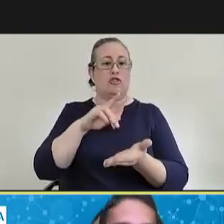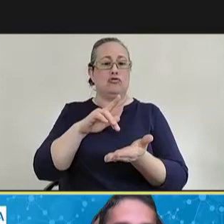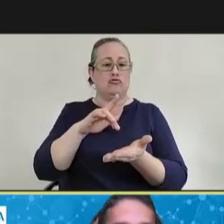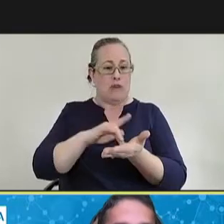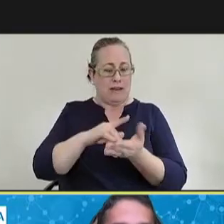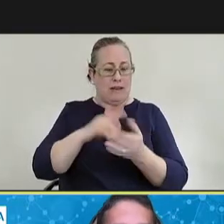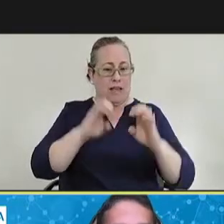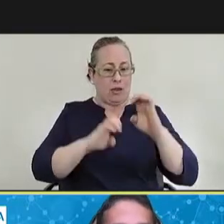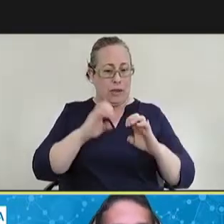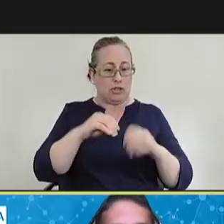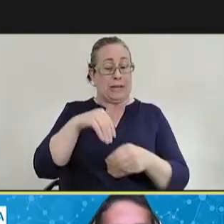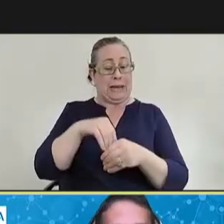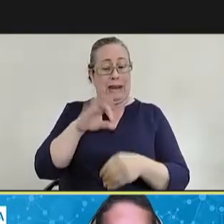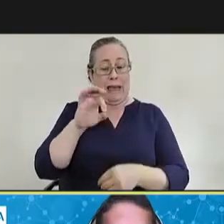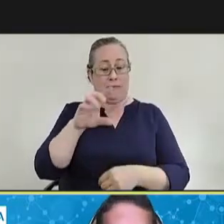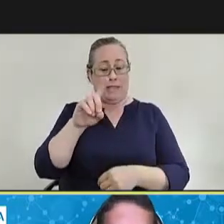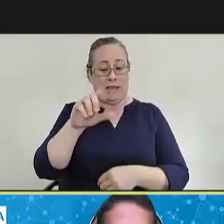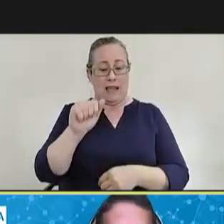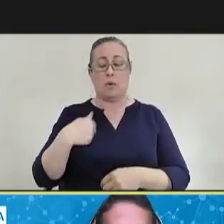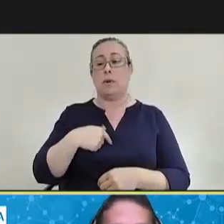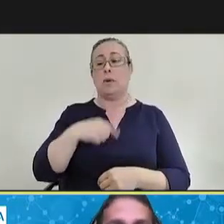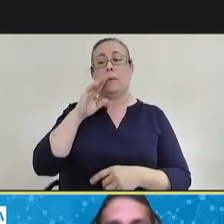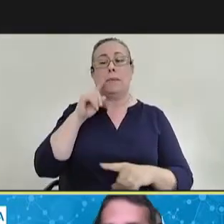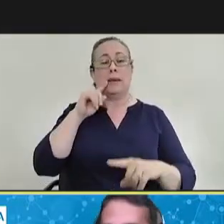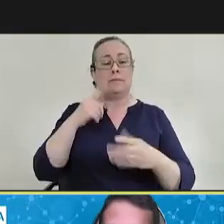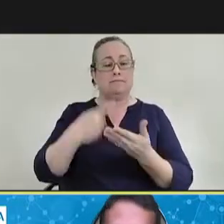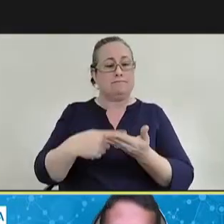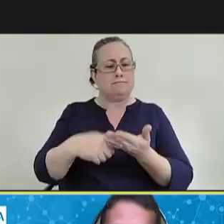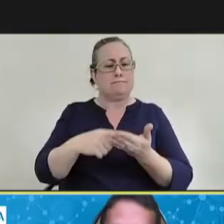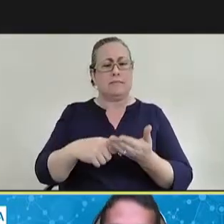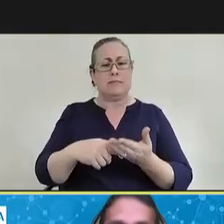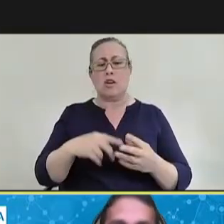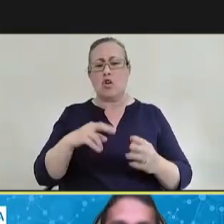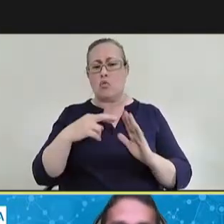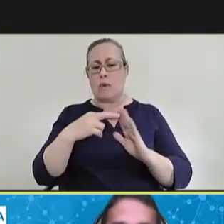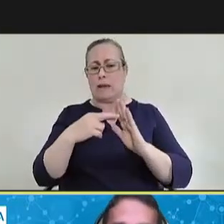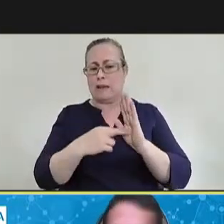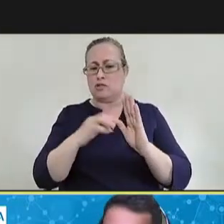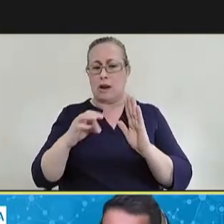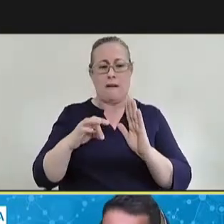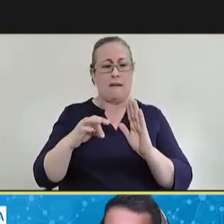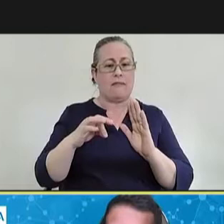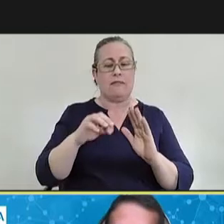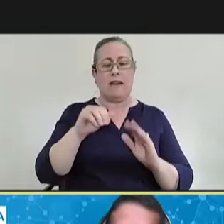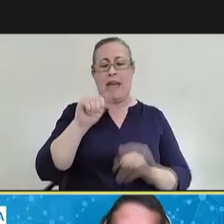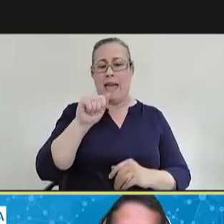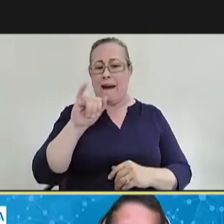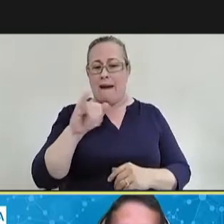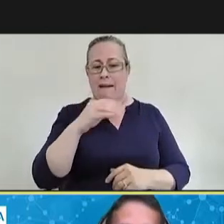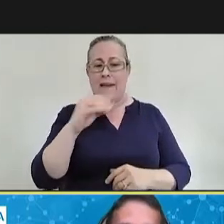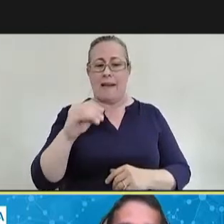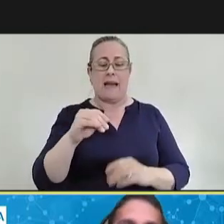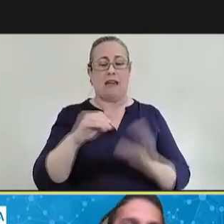we'll be discussing responsive regulation of artificial intelligence in drug development.